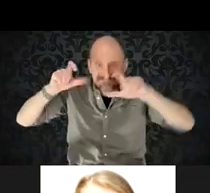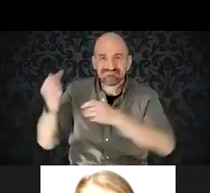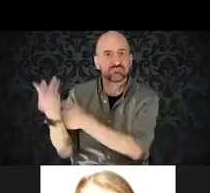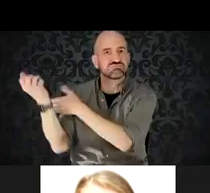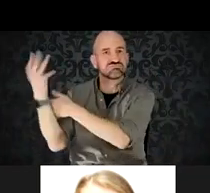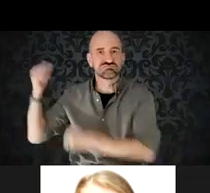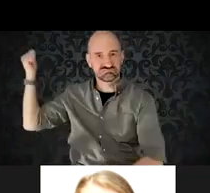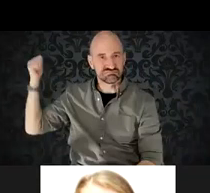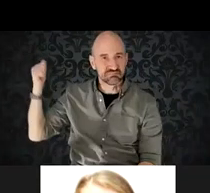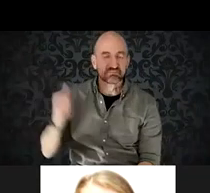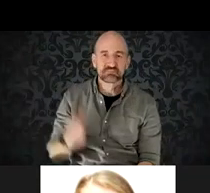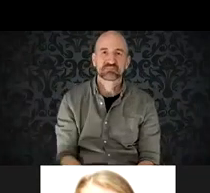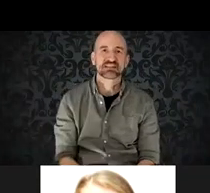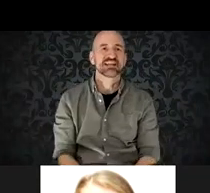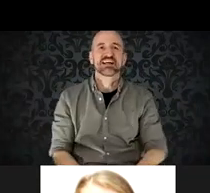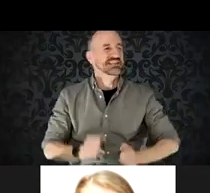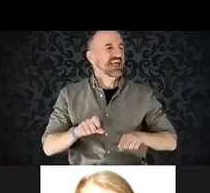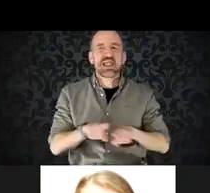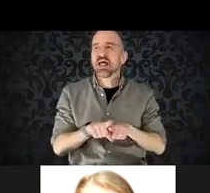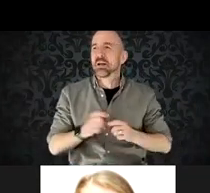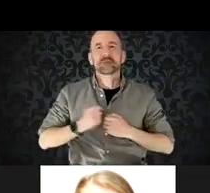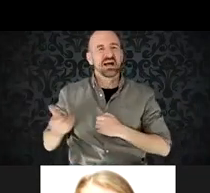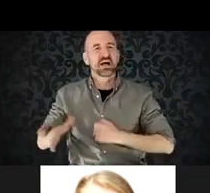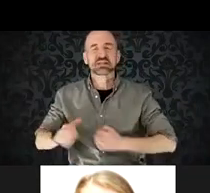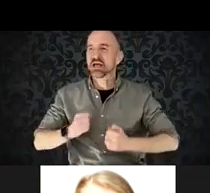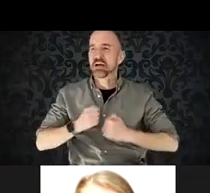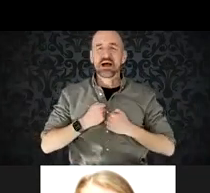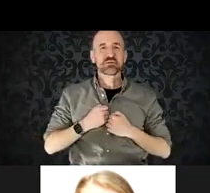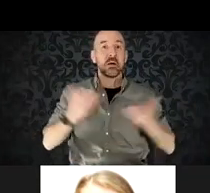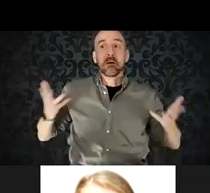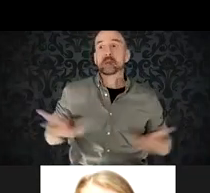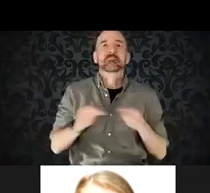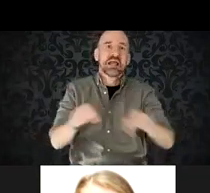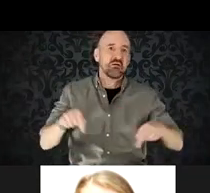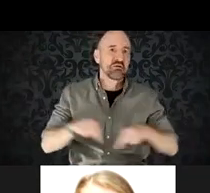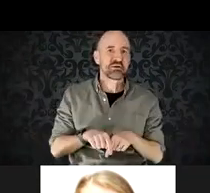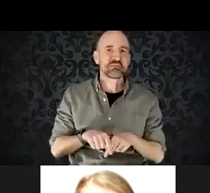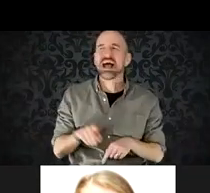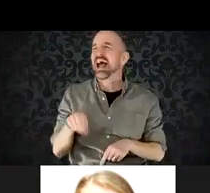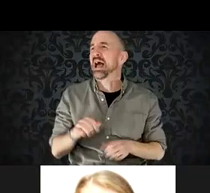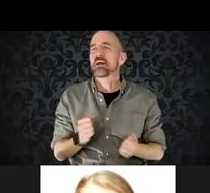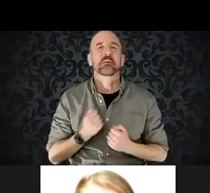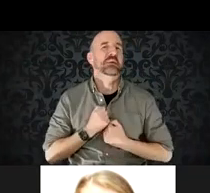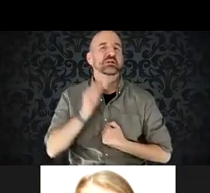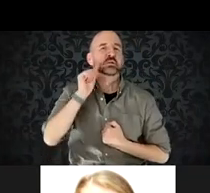garden is a reflection of that person's personality. That is what I love about it, because every garden is completely